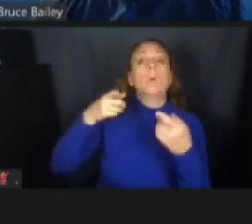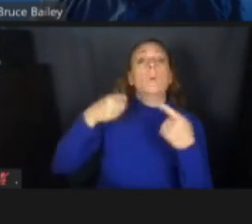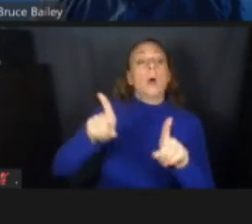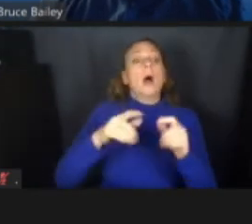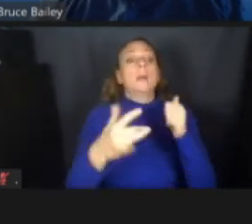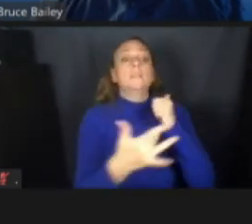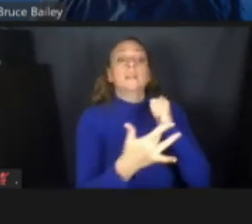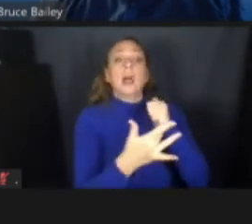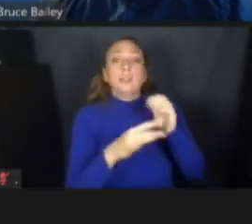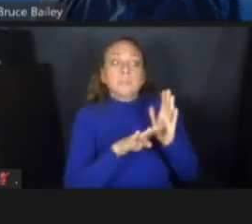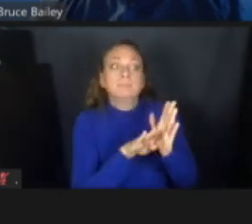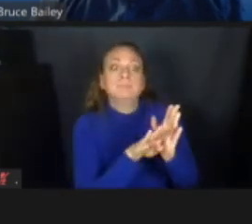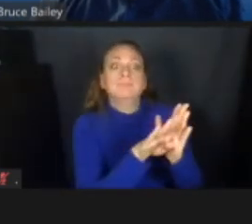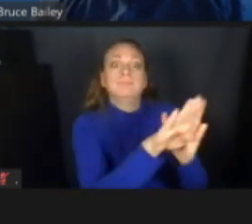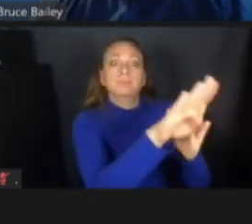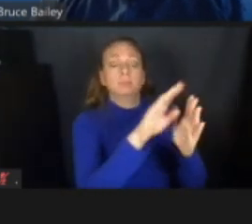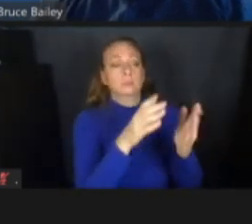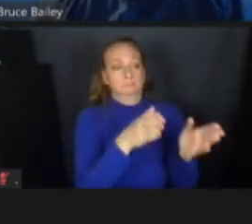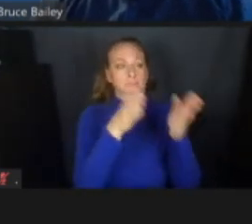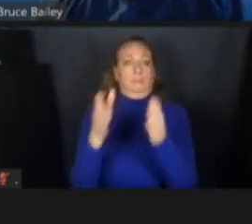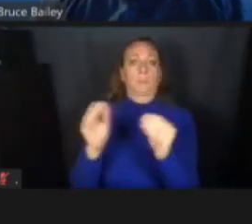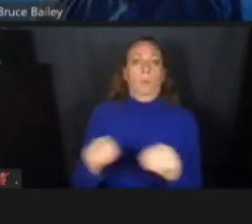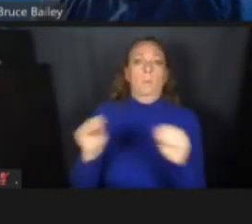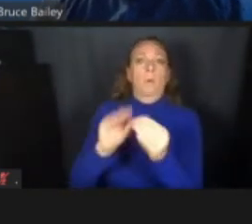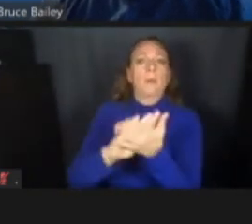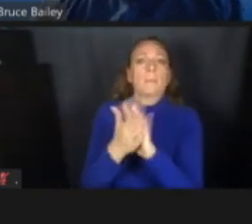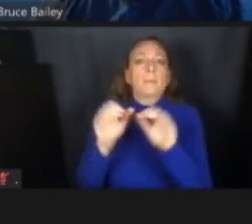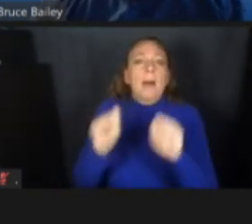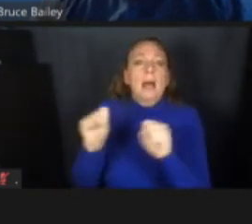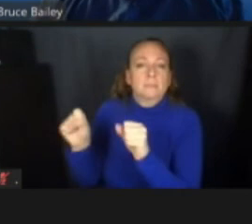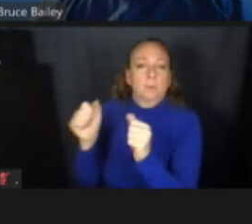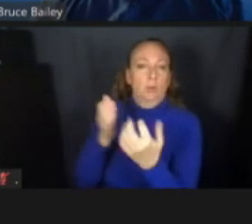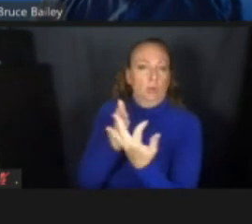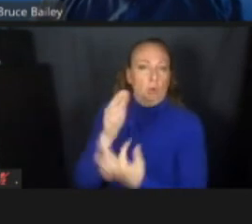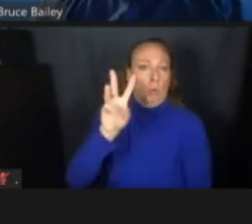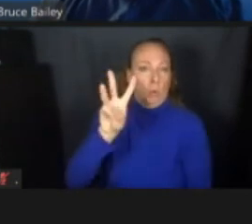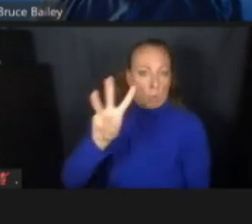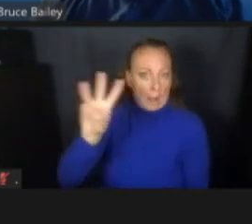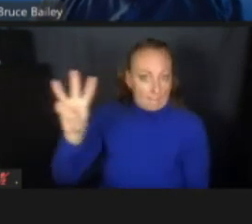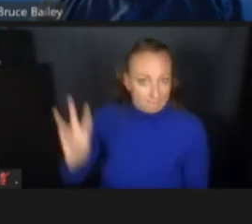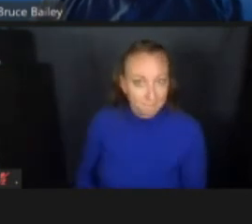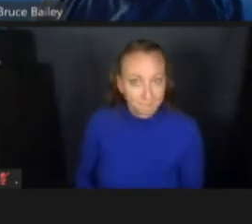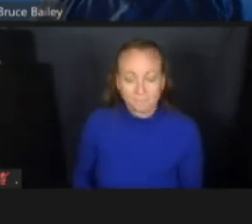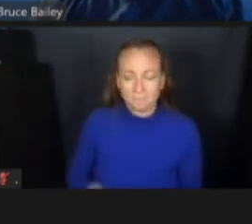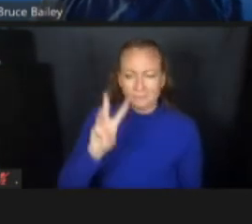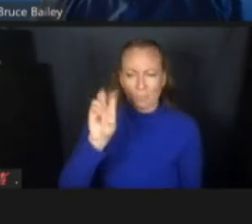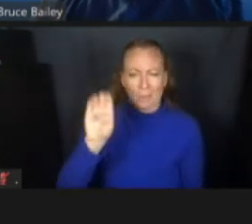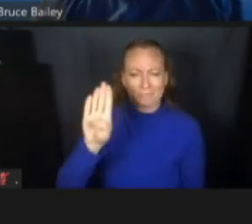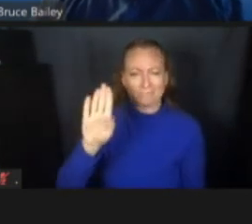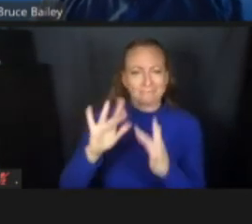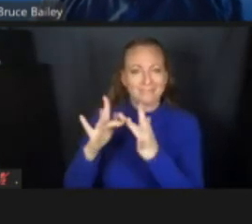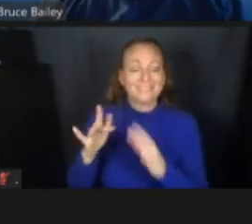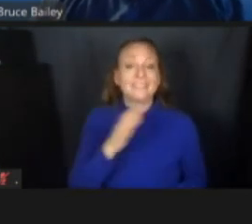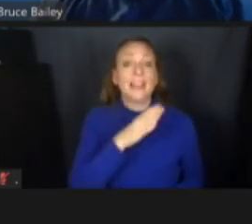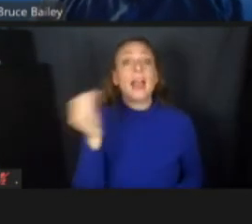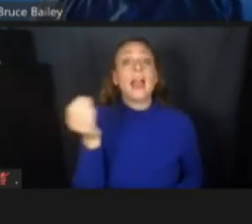with web. So it's things to consider individually